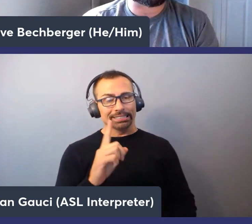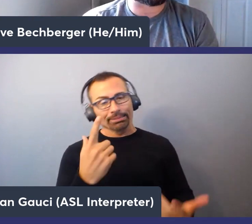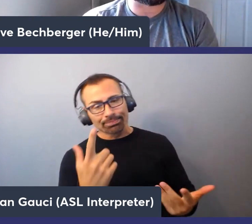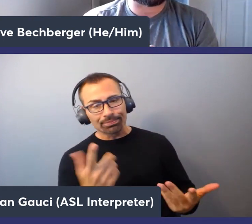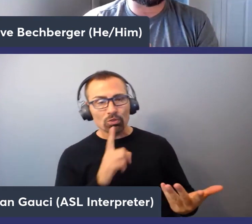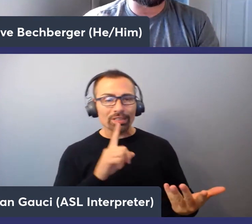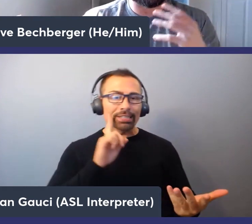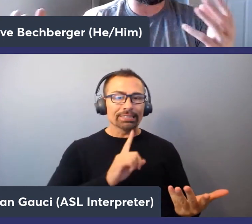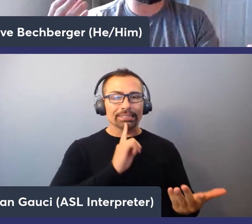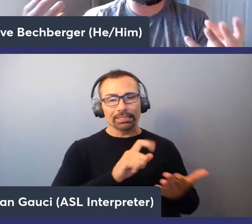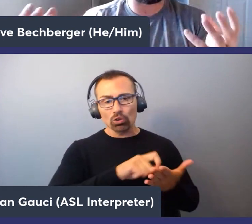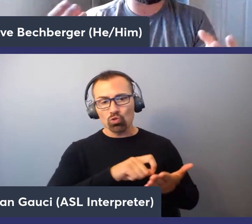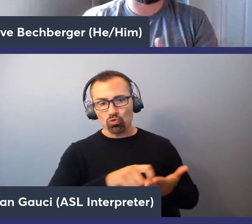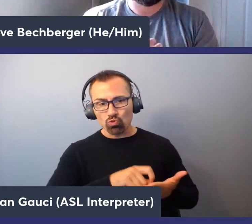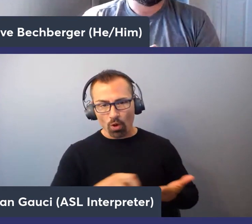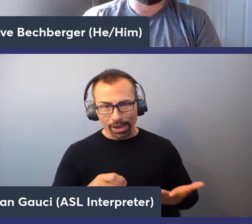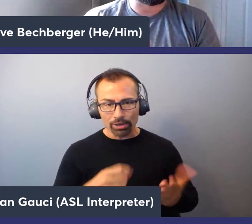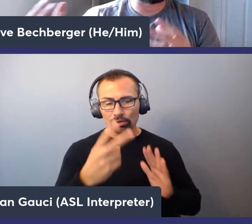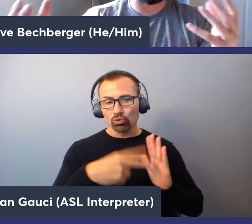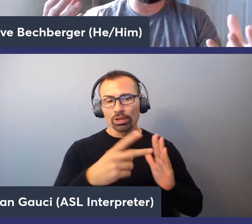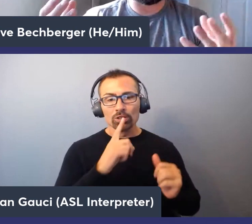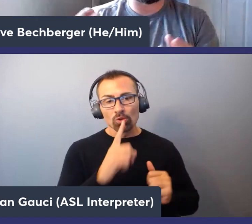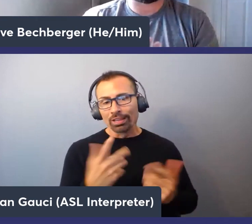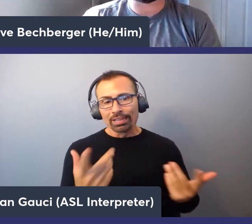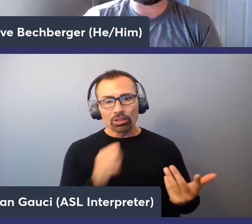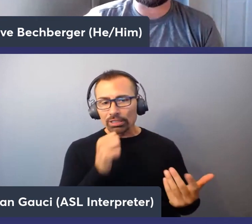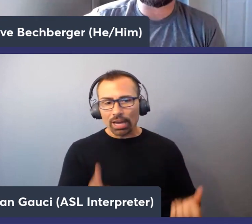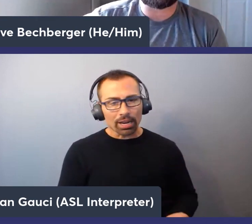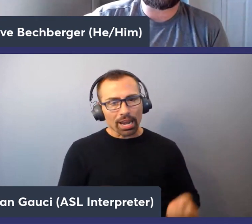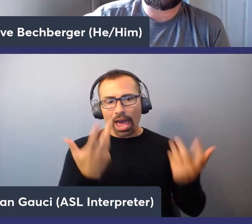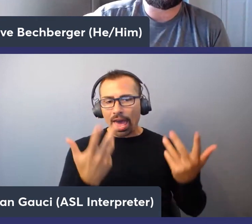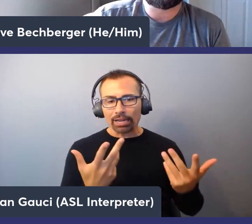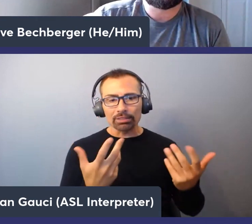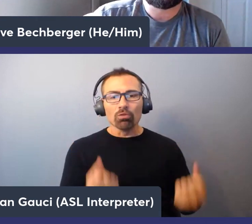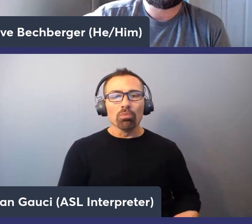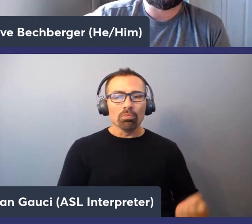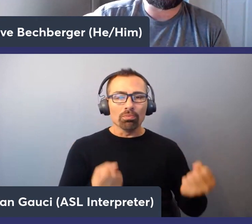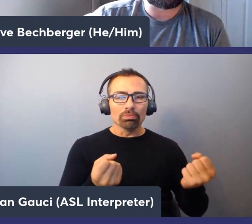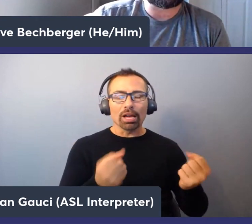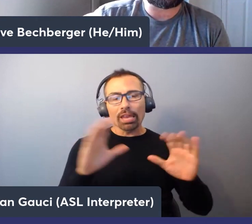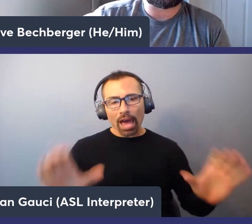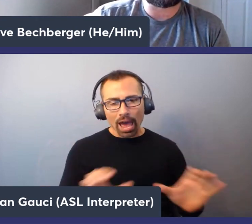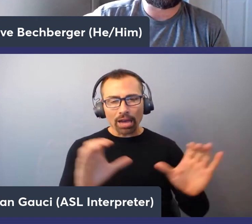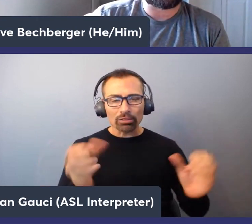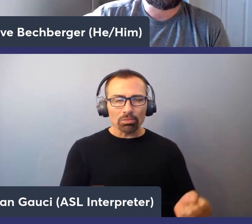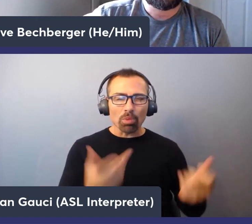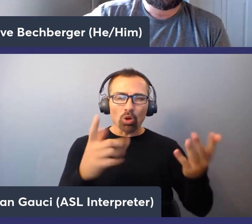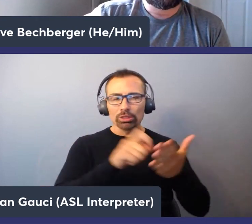so there isn't an active-active multiwriter functionality built in at this point.